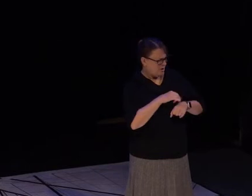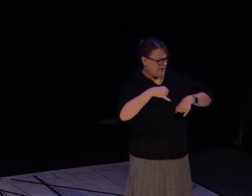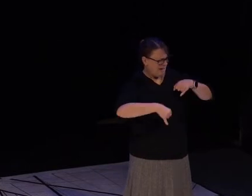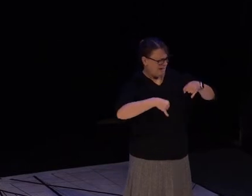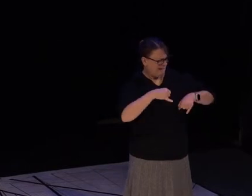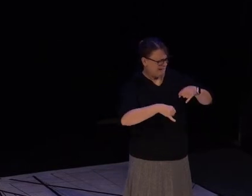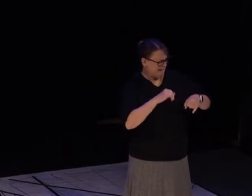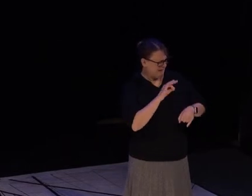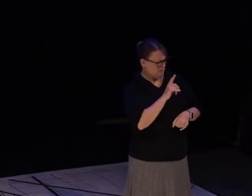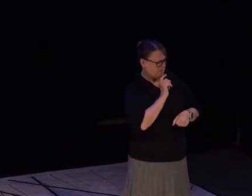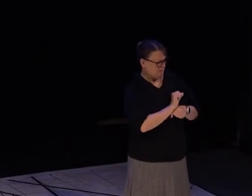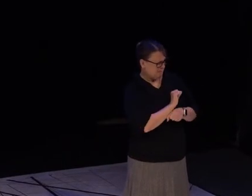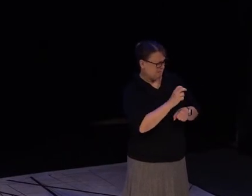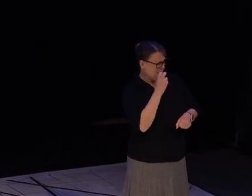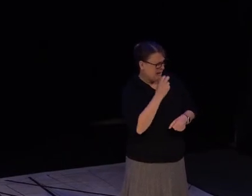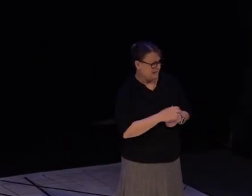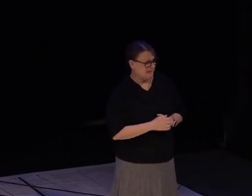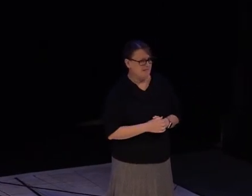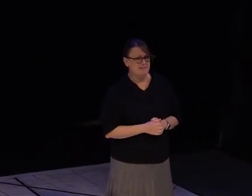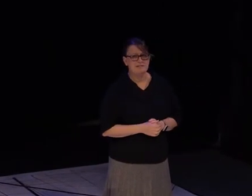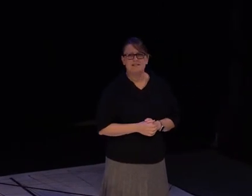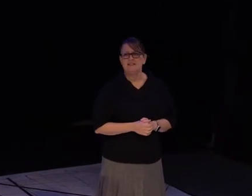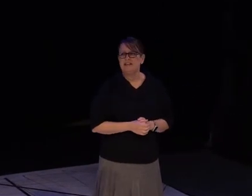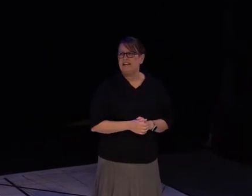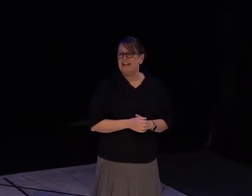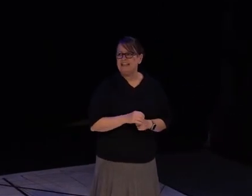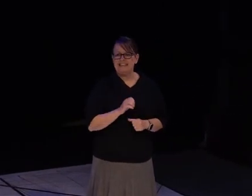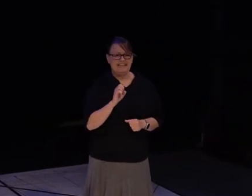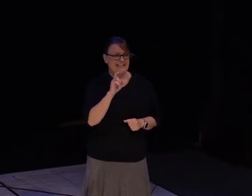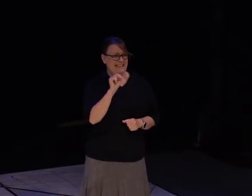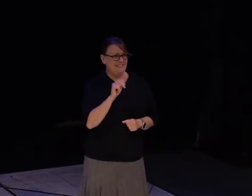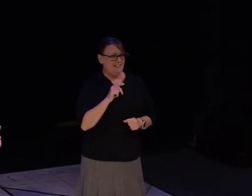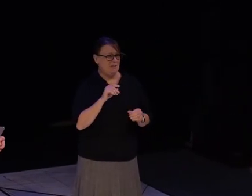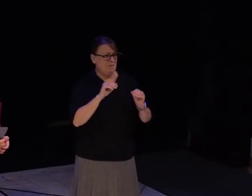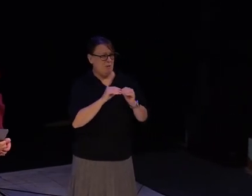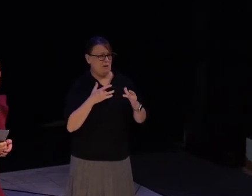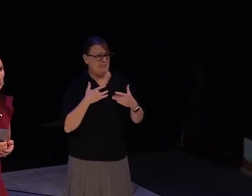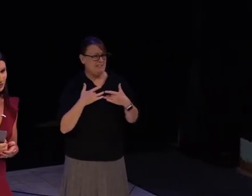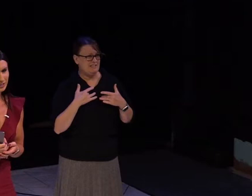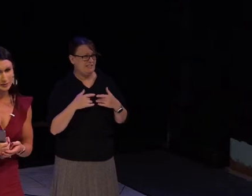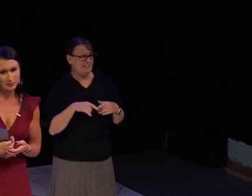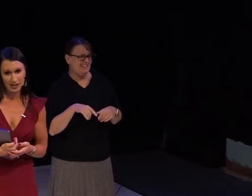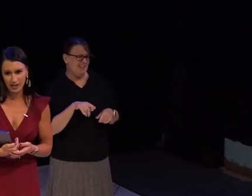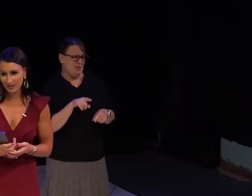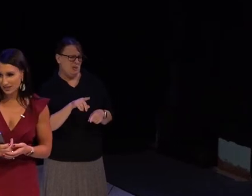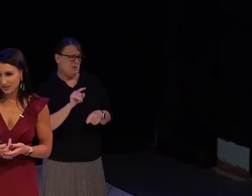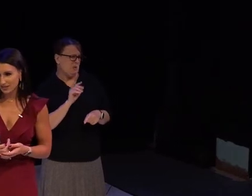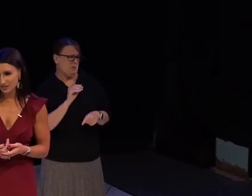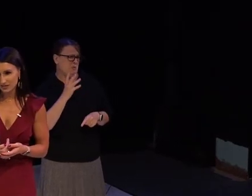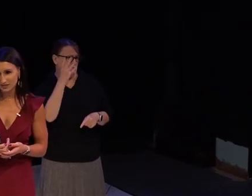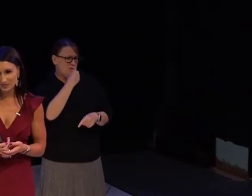And even the more concerning, "You're too pretty to be blind."